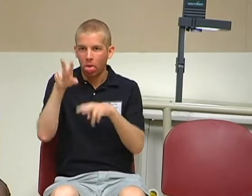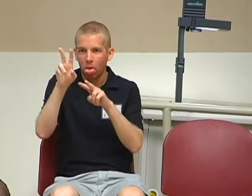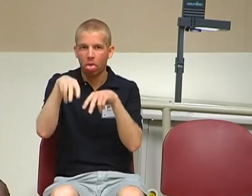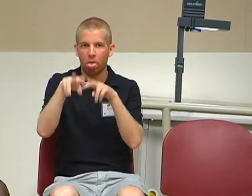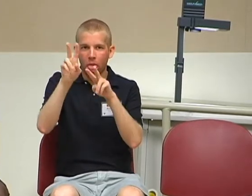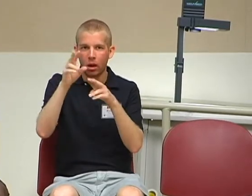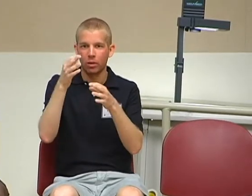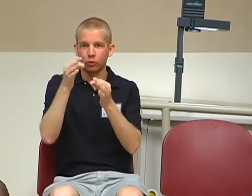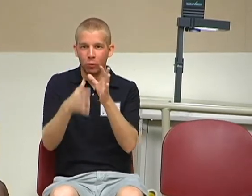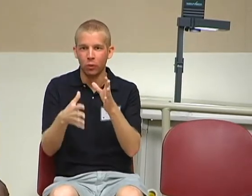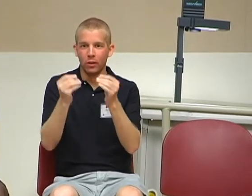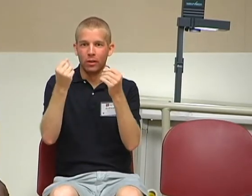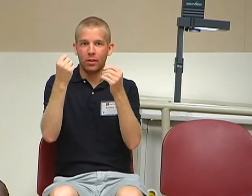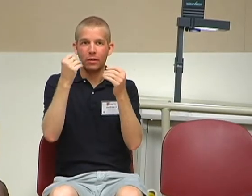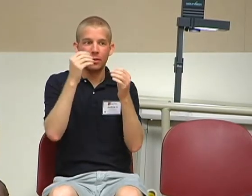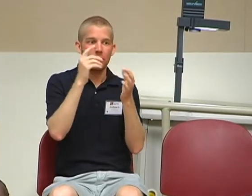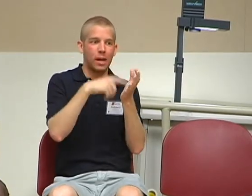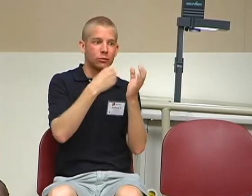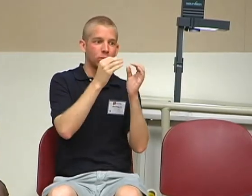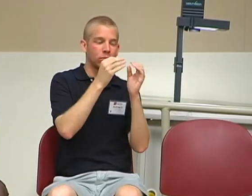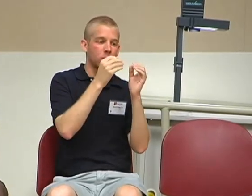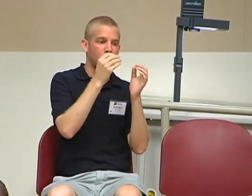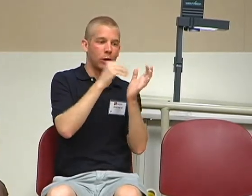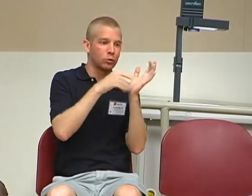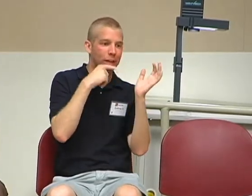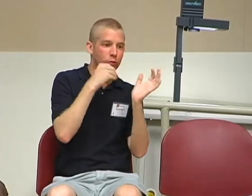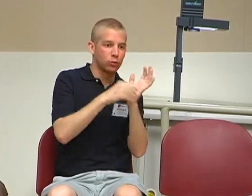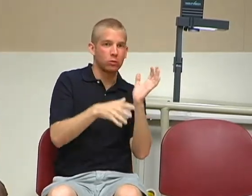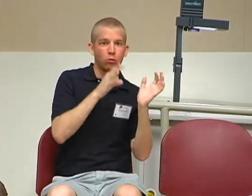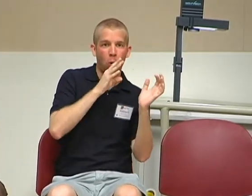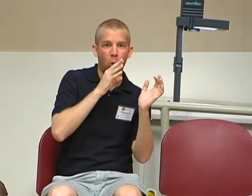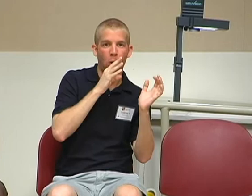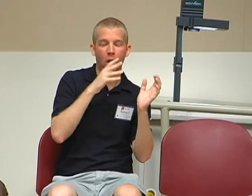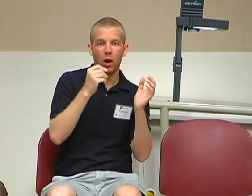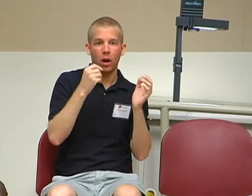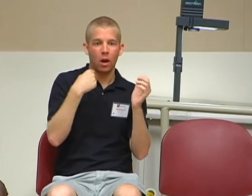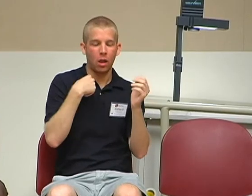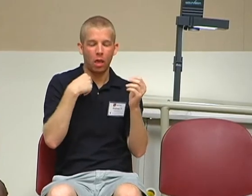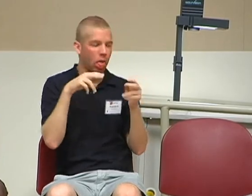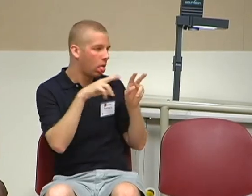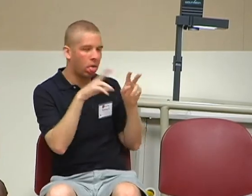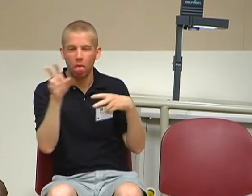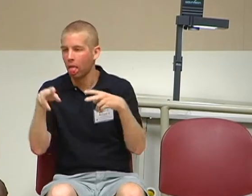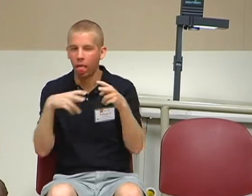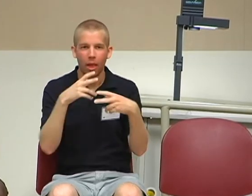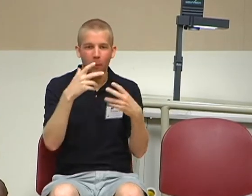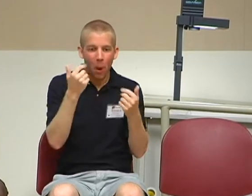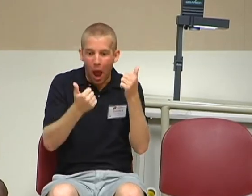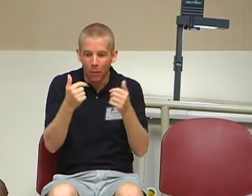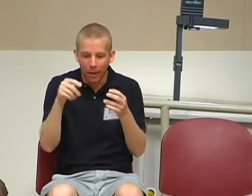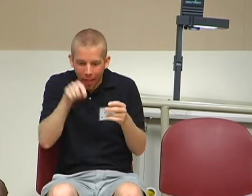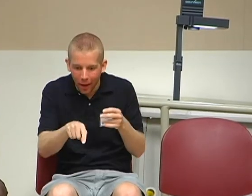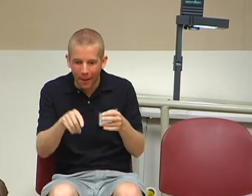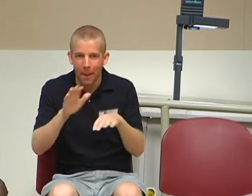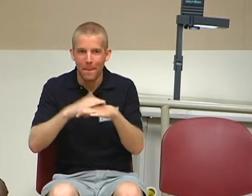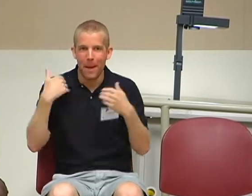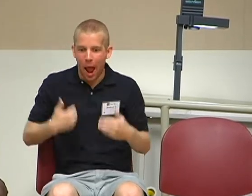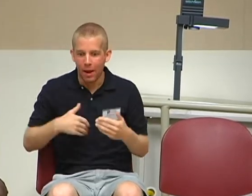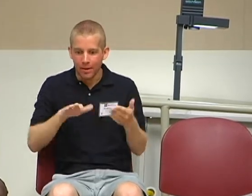It was hard because you had to look at the body, look at the interpreter and then sometimes the hearing students would talk and I would try to look at them and we’re supposed to